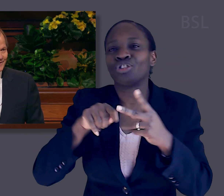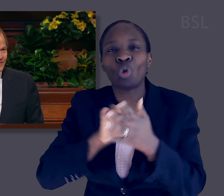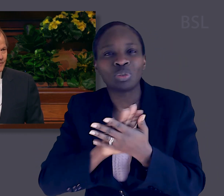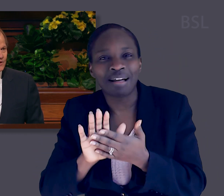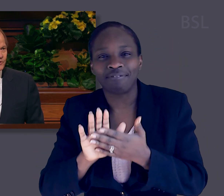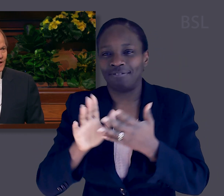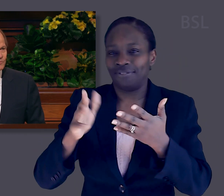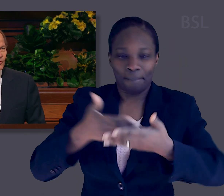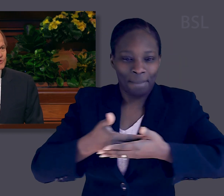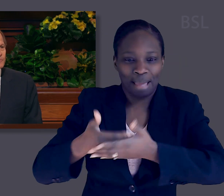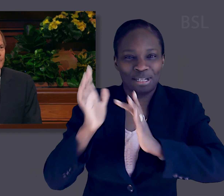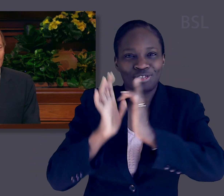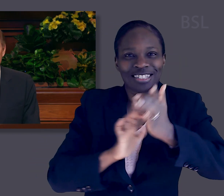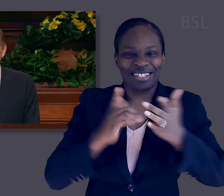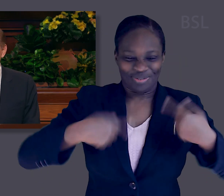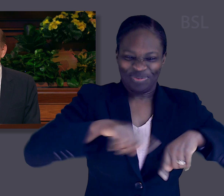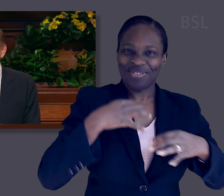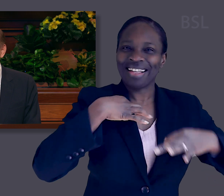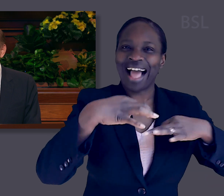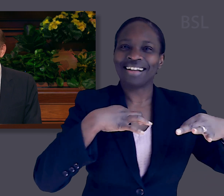and the many who came to worship the baby Jesus,